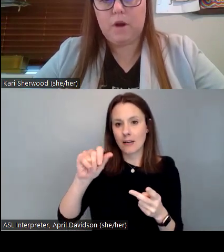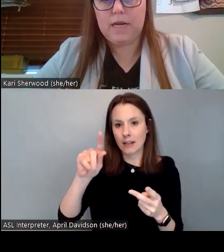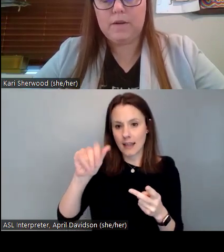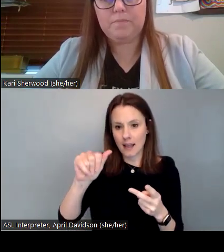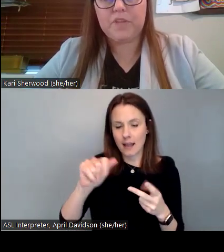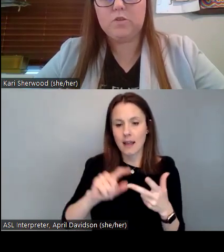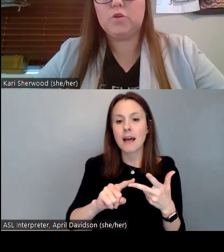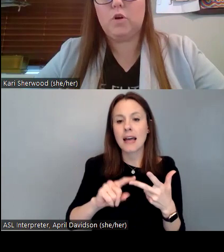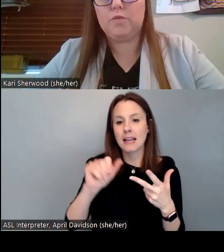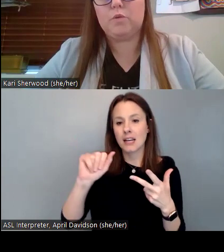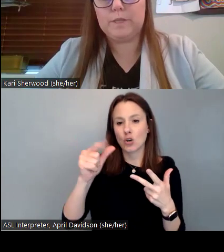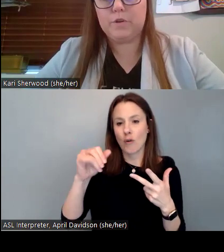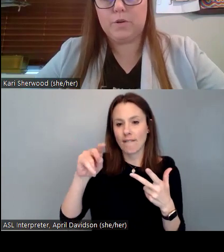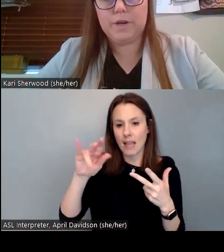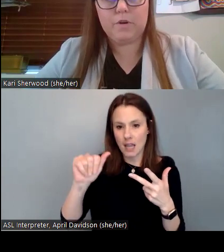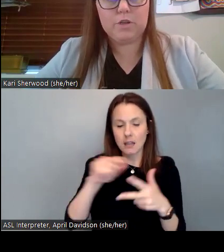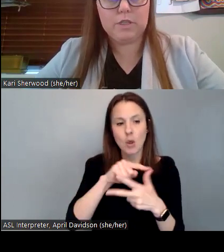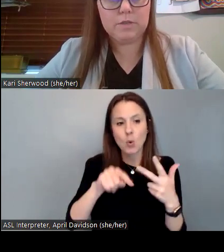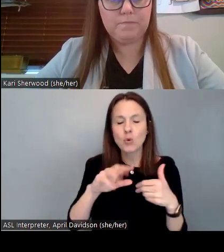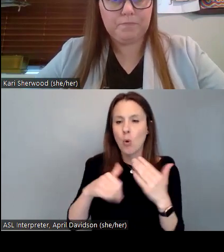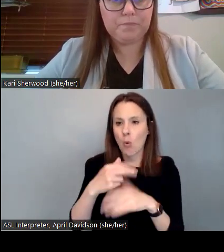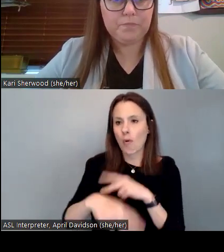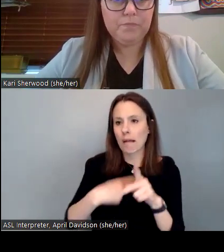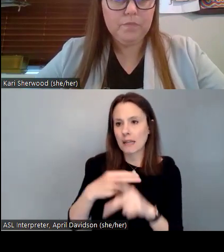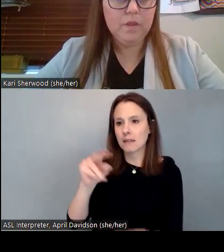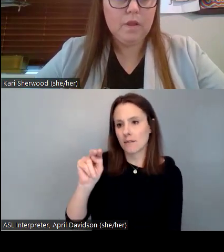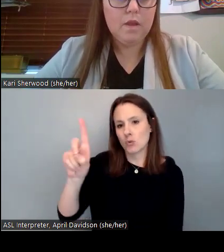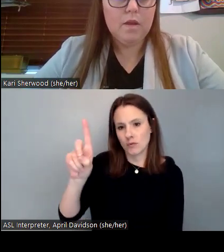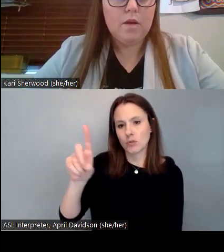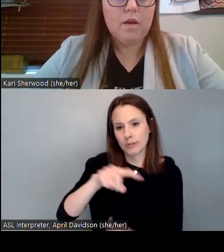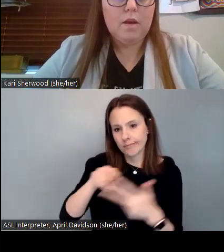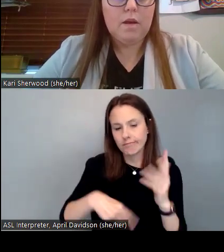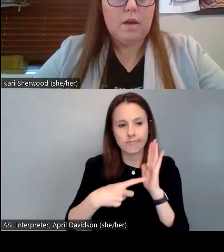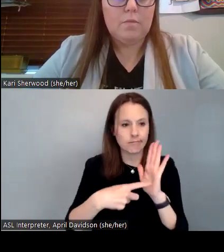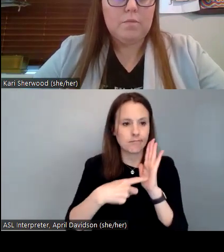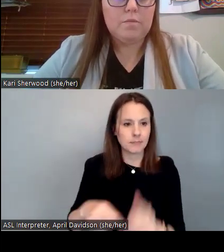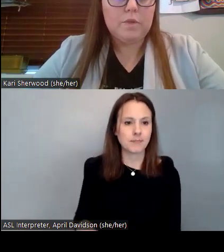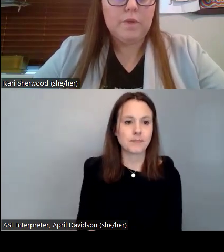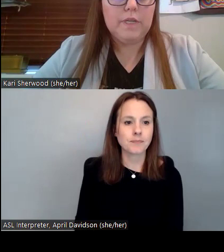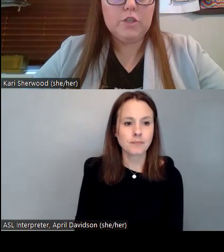and writing, and those are all forms of neurodivergence.